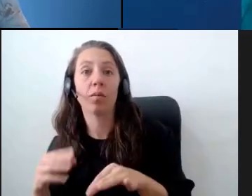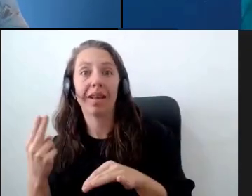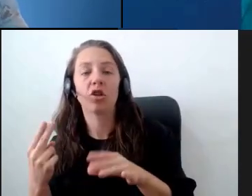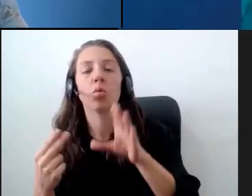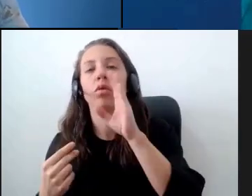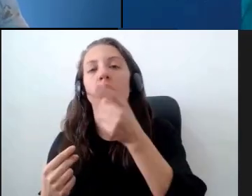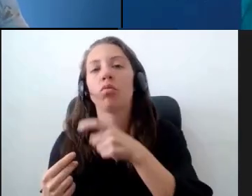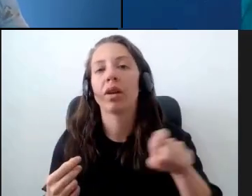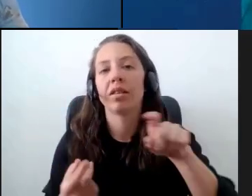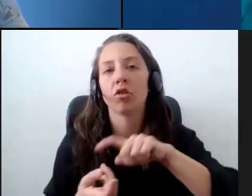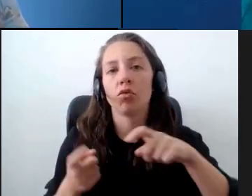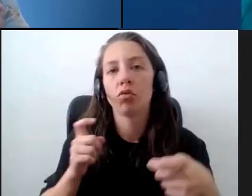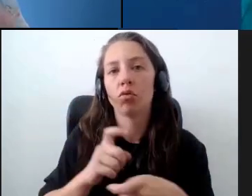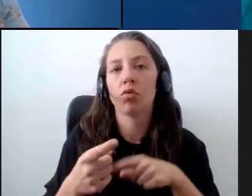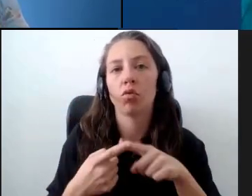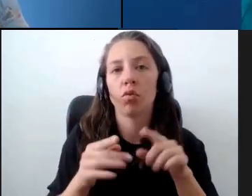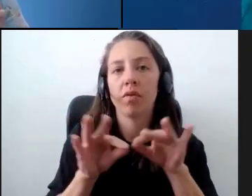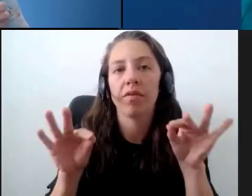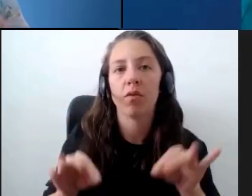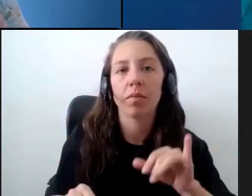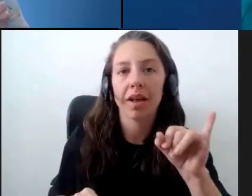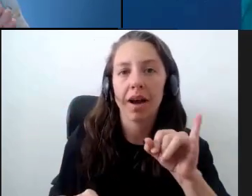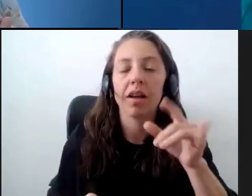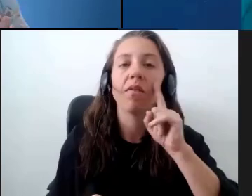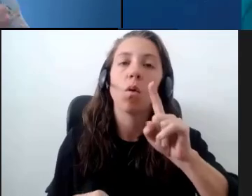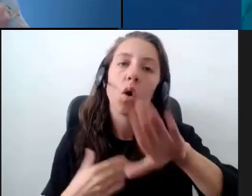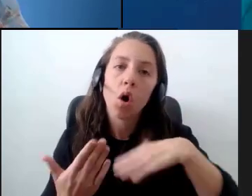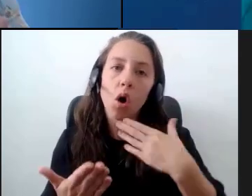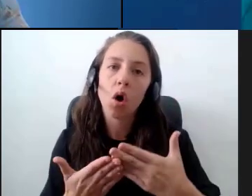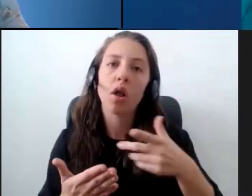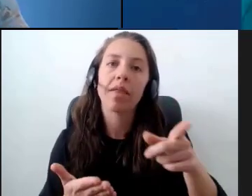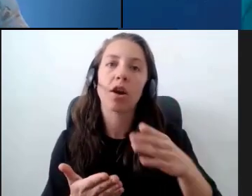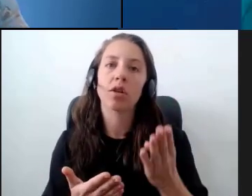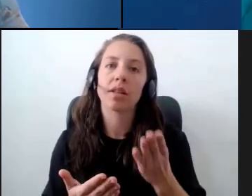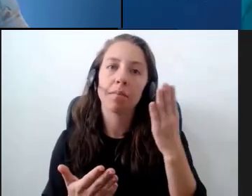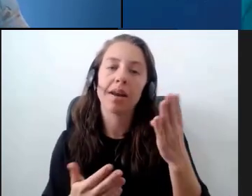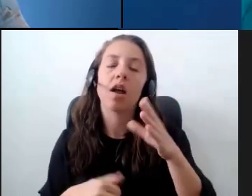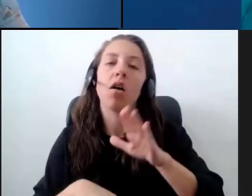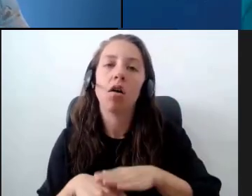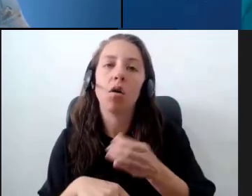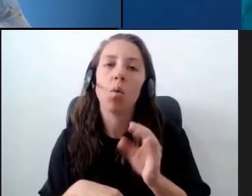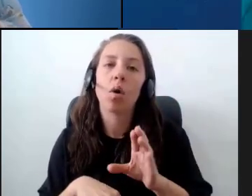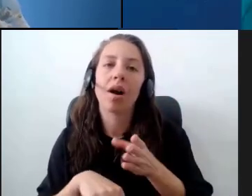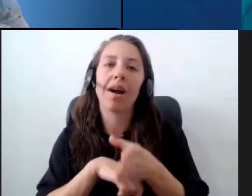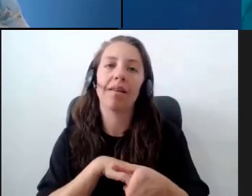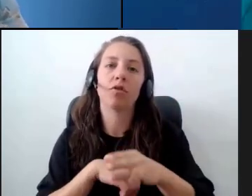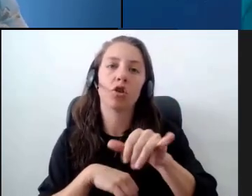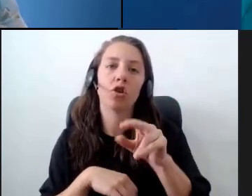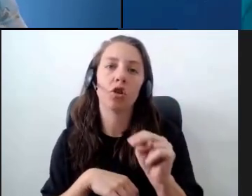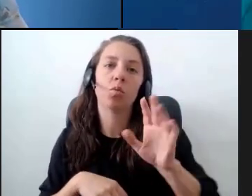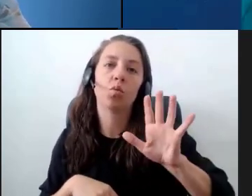for all the applications submitted on or after January 25th, 2025. And we published a guide notice